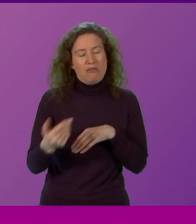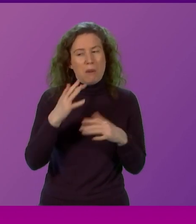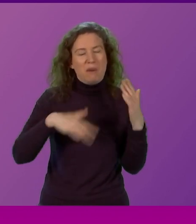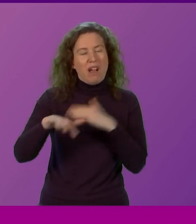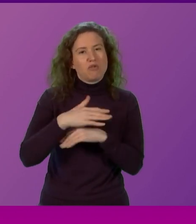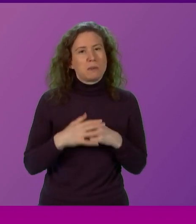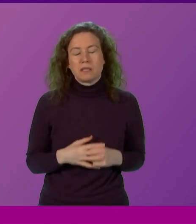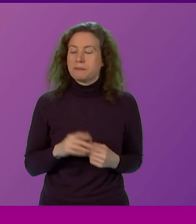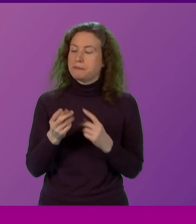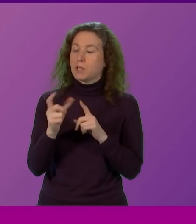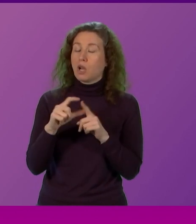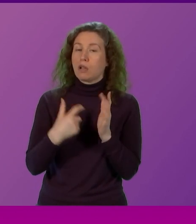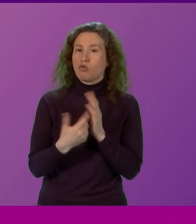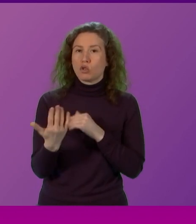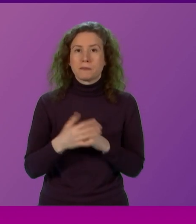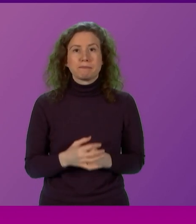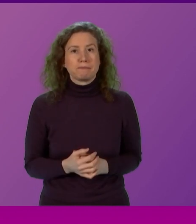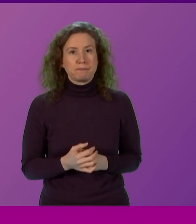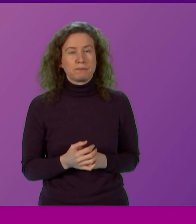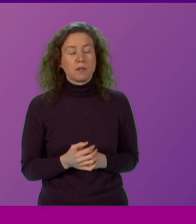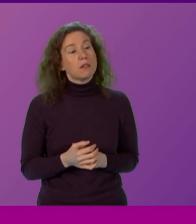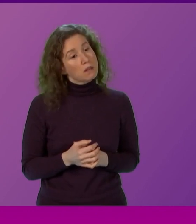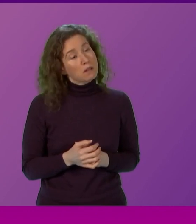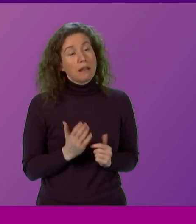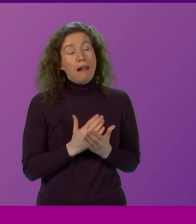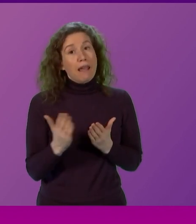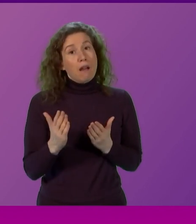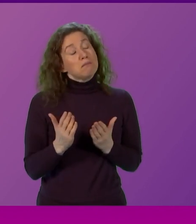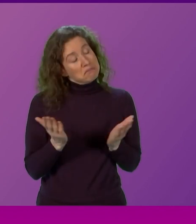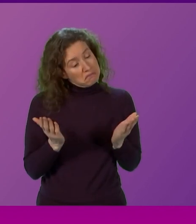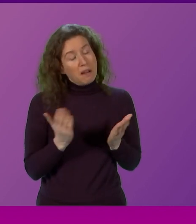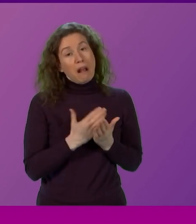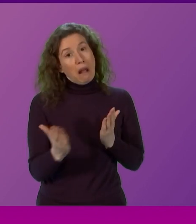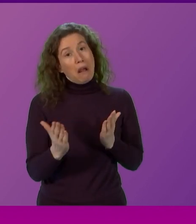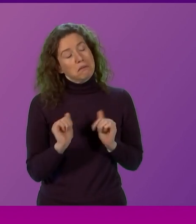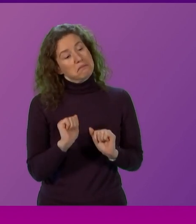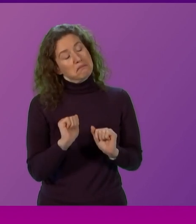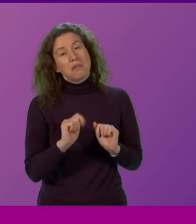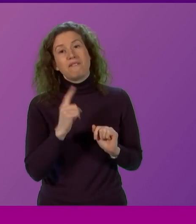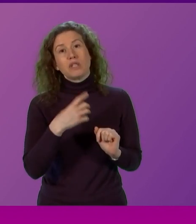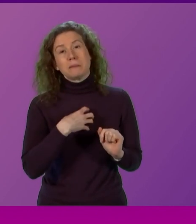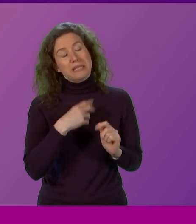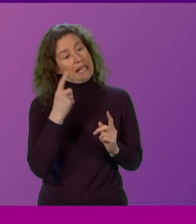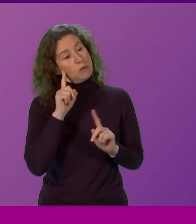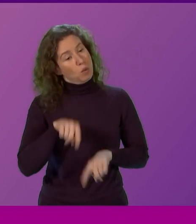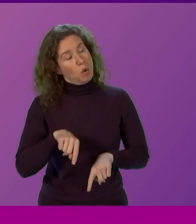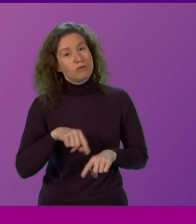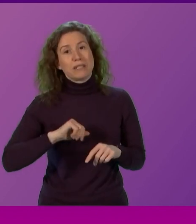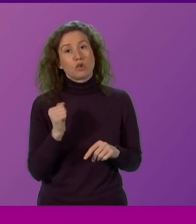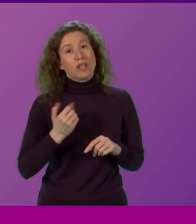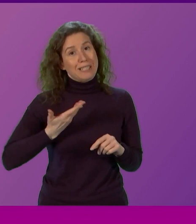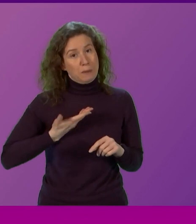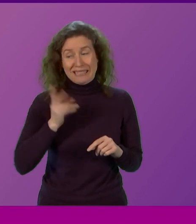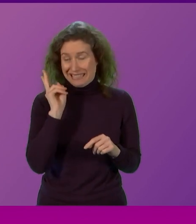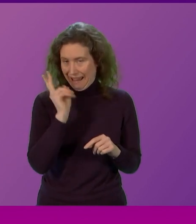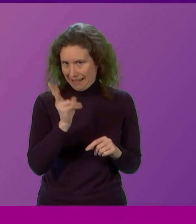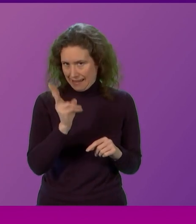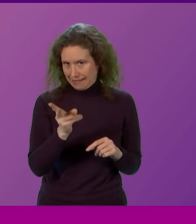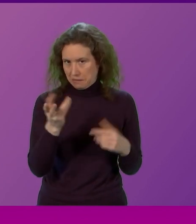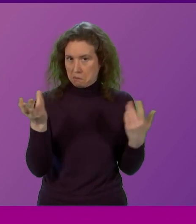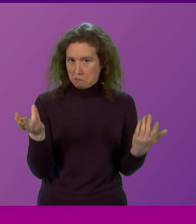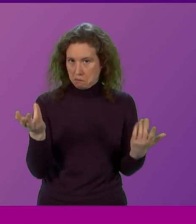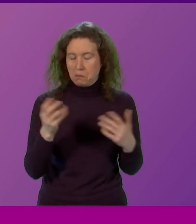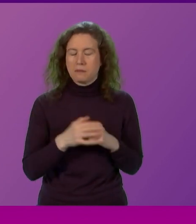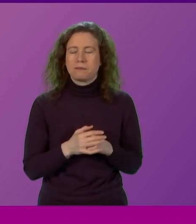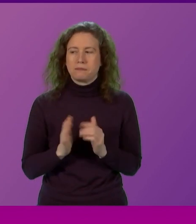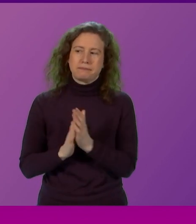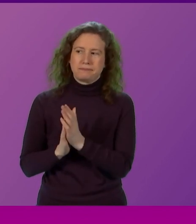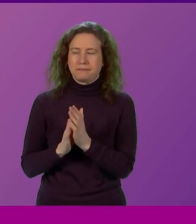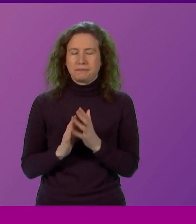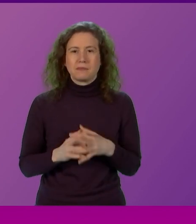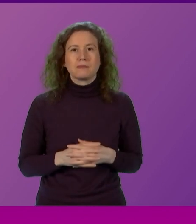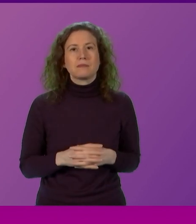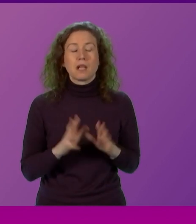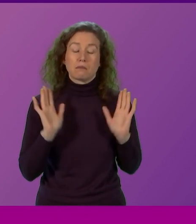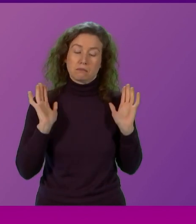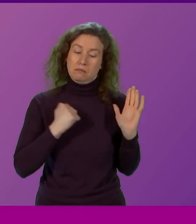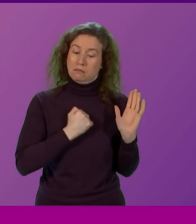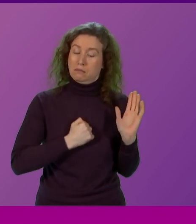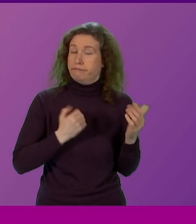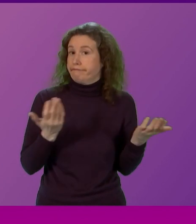It is very clear that the First Minister is ignoring Scottish businesses again.